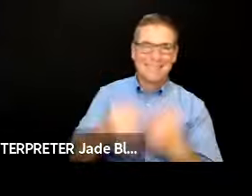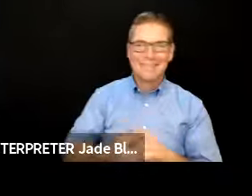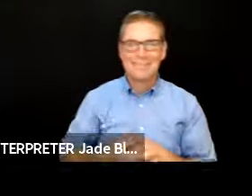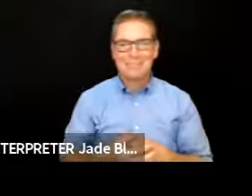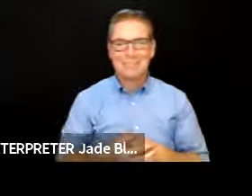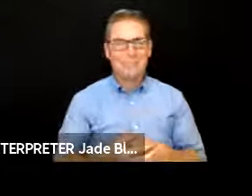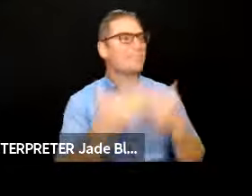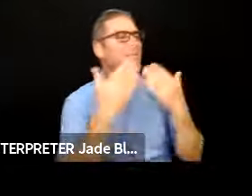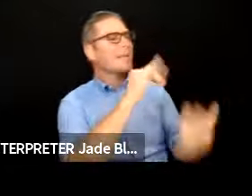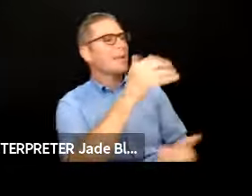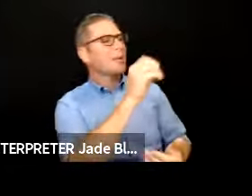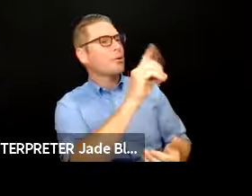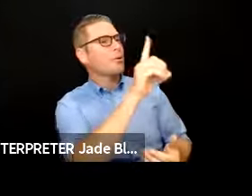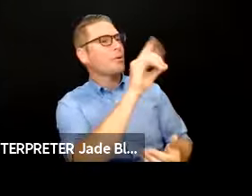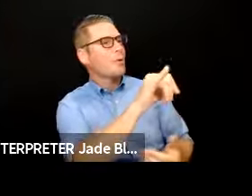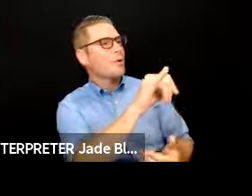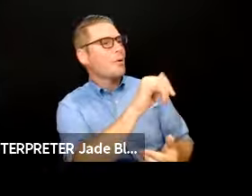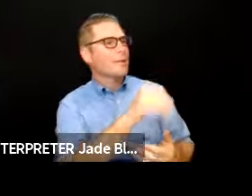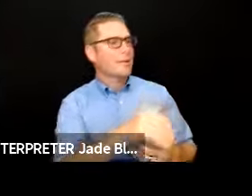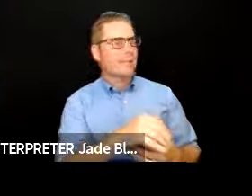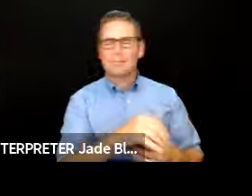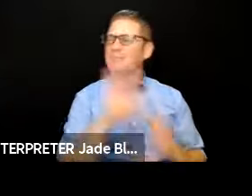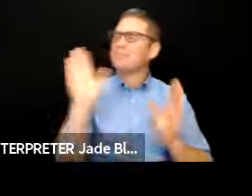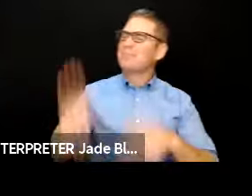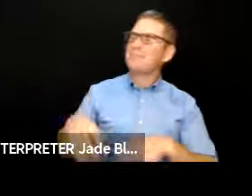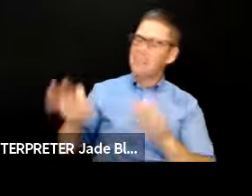I mean you know it could be a virtual world.